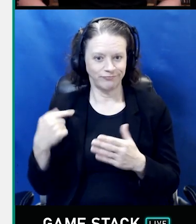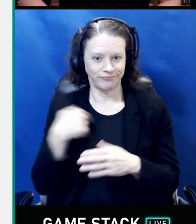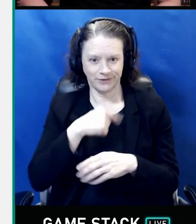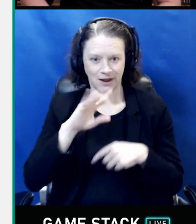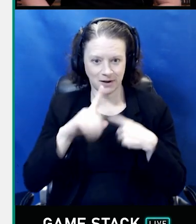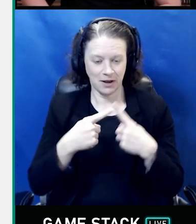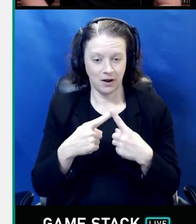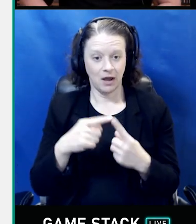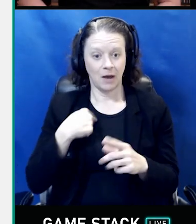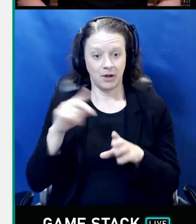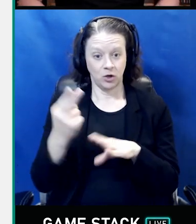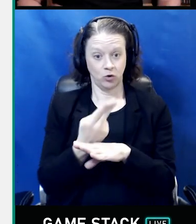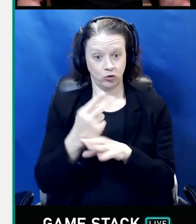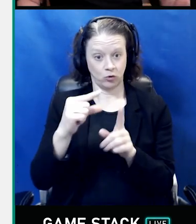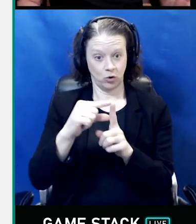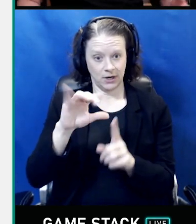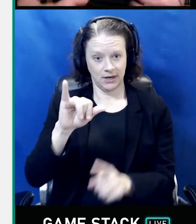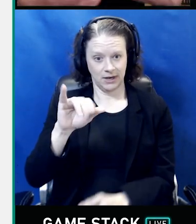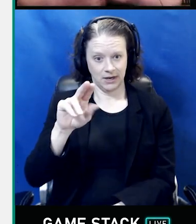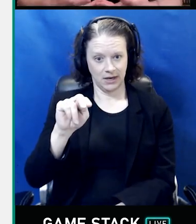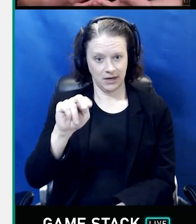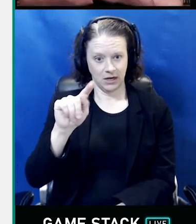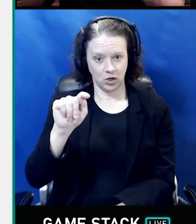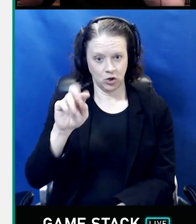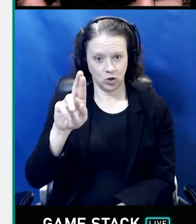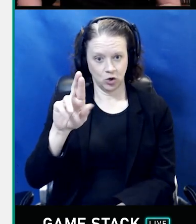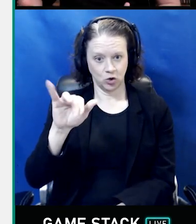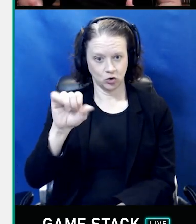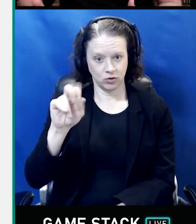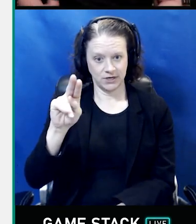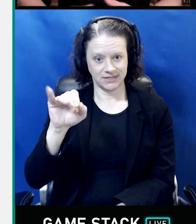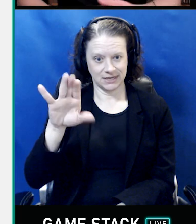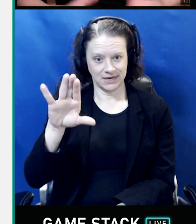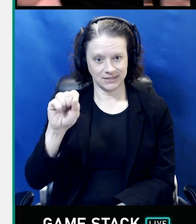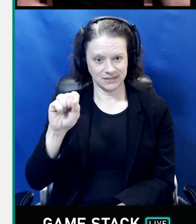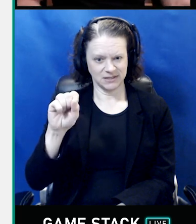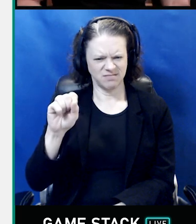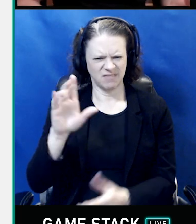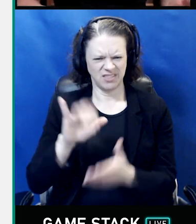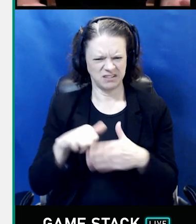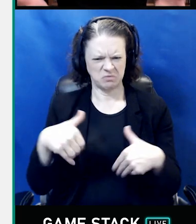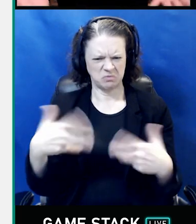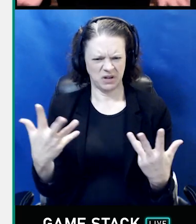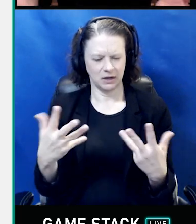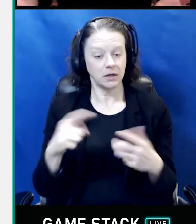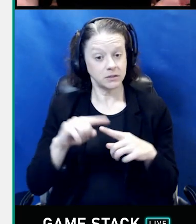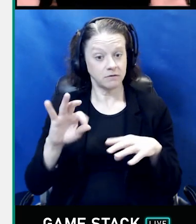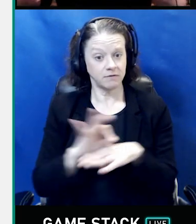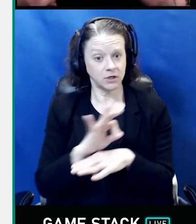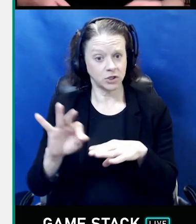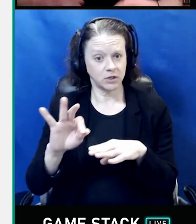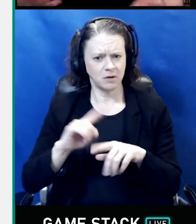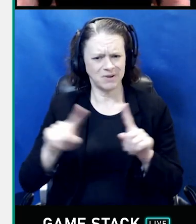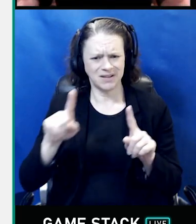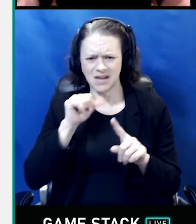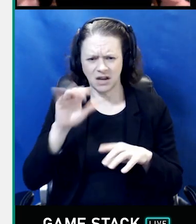Now what is an intrinsic? An intrinsic is a function, but unlike a function that you might write yourself where you can go and look at the code or that